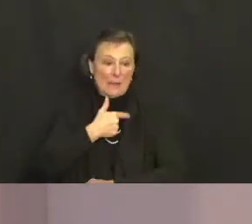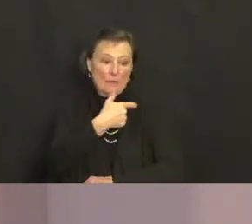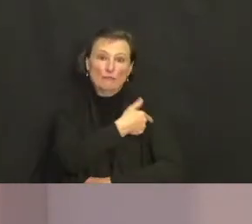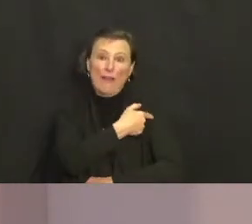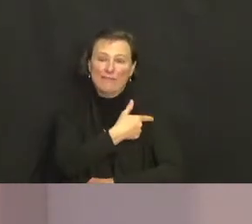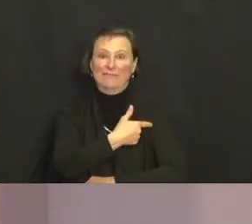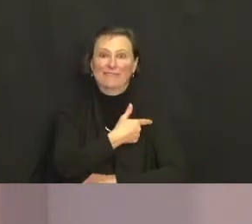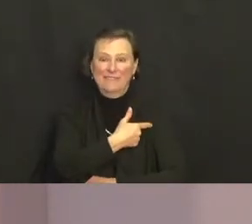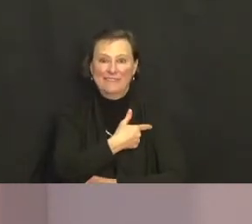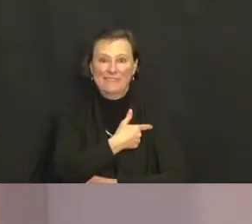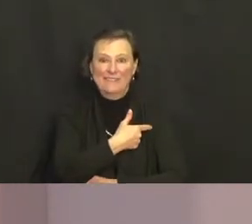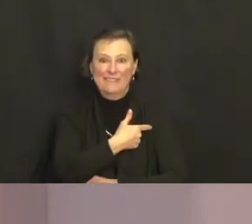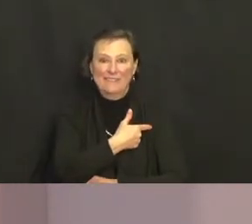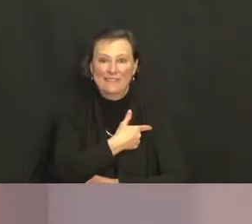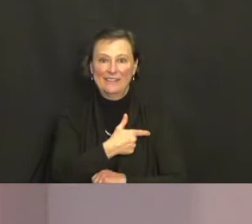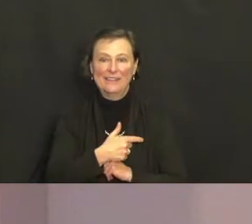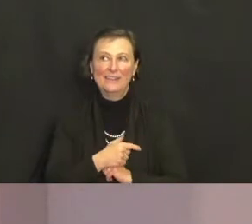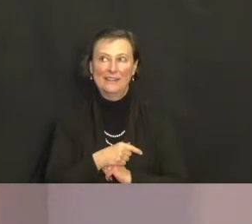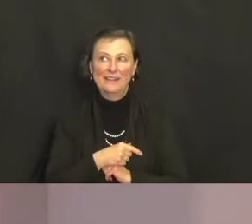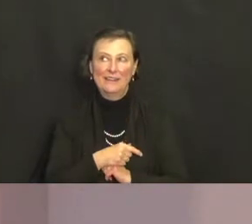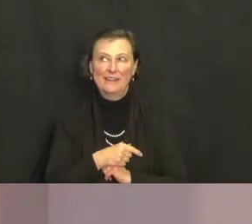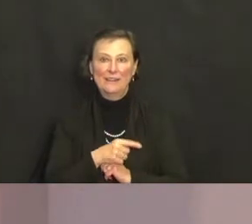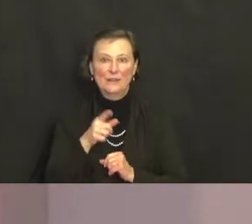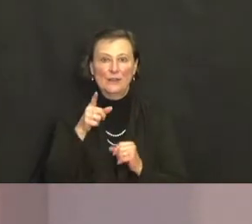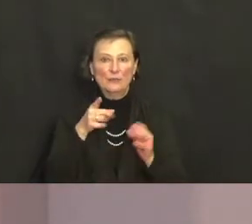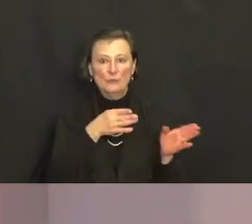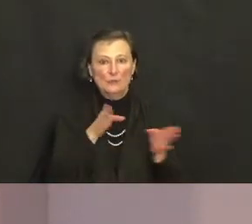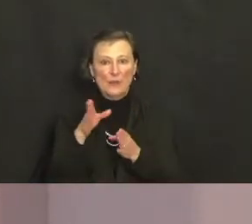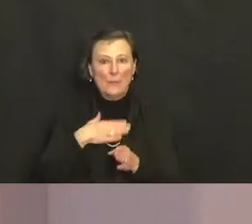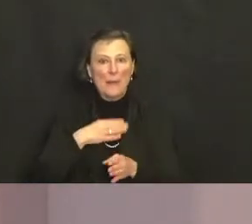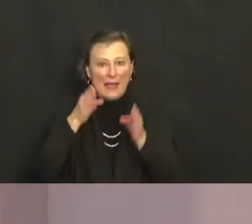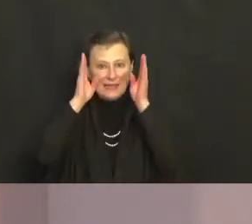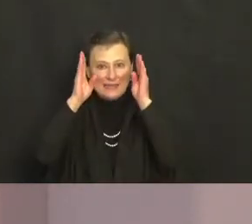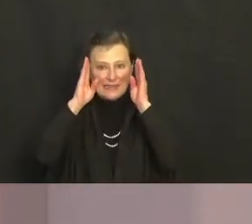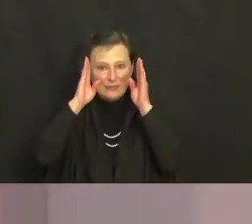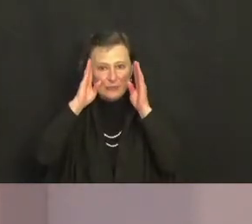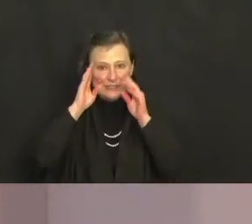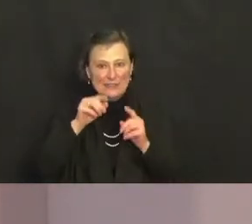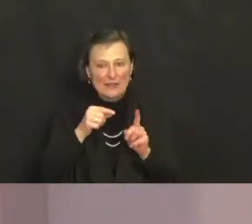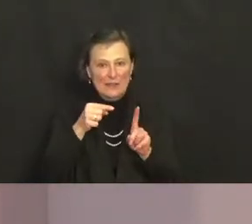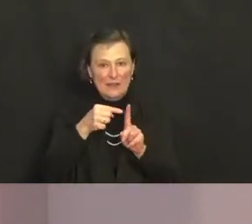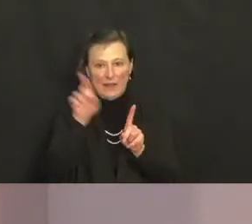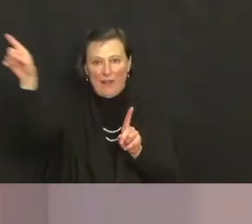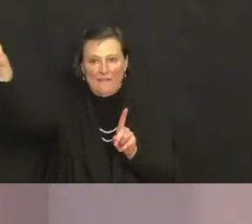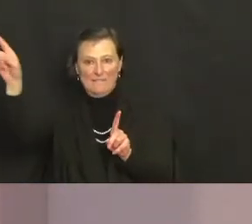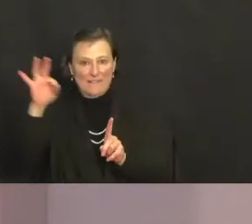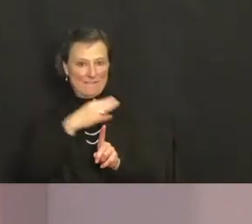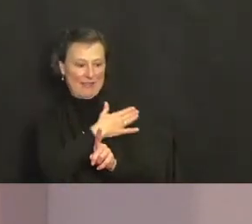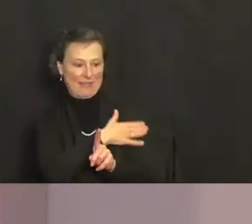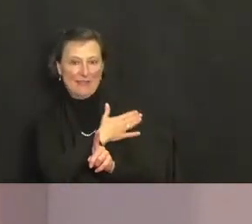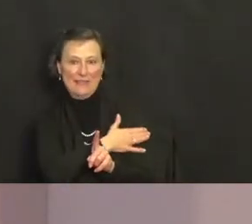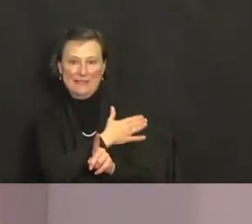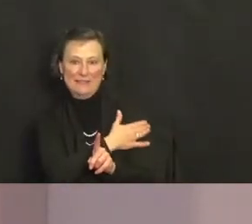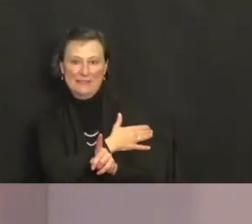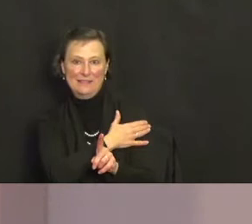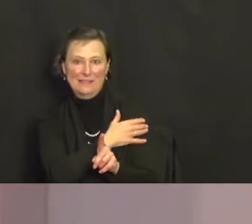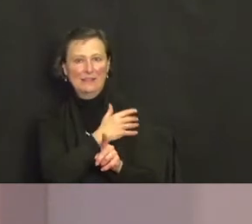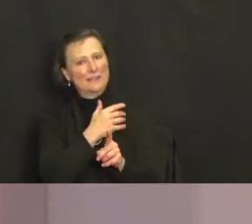She directed my attention away out of compassion.